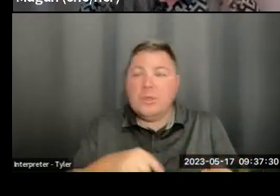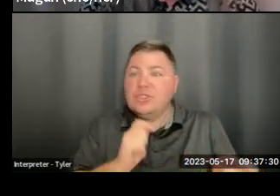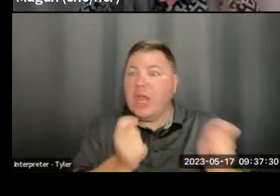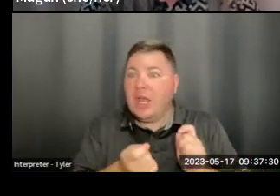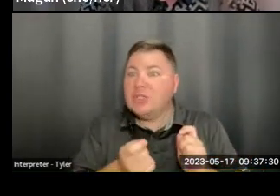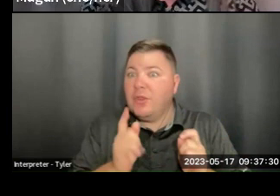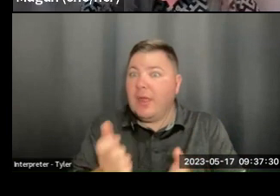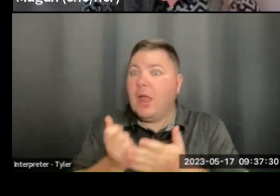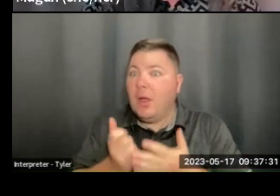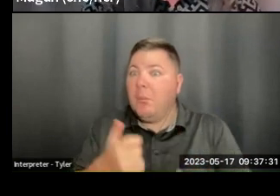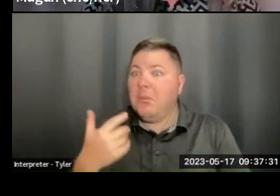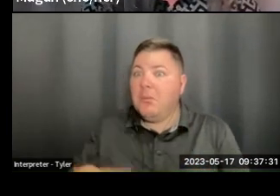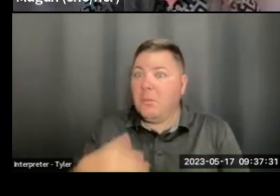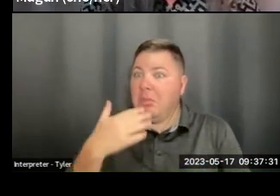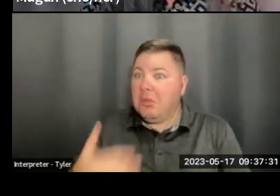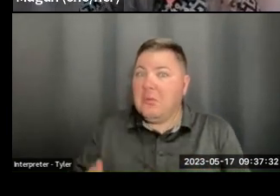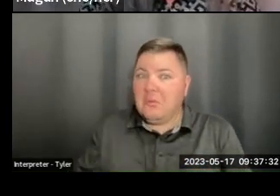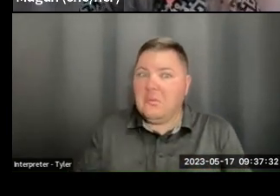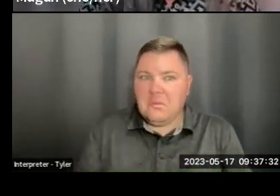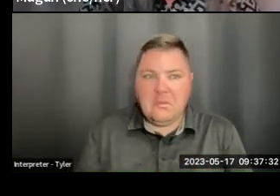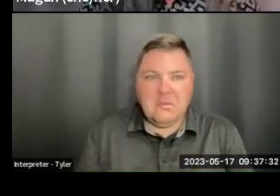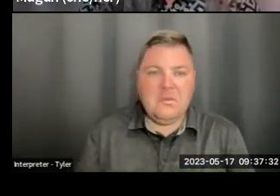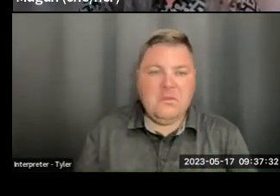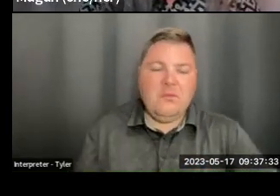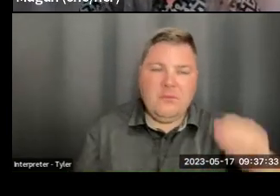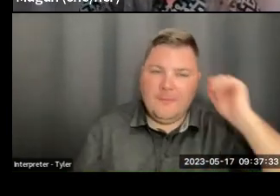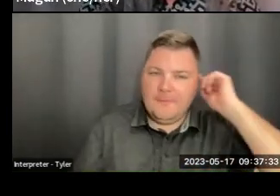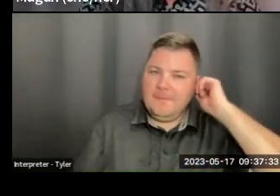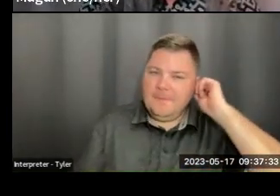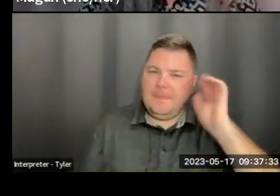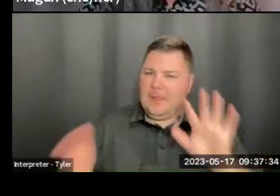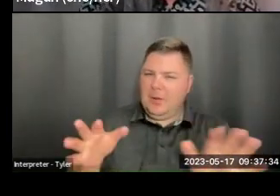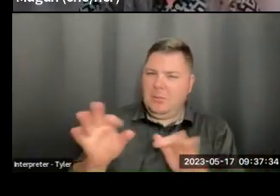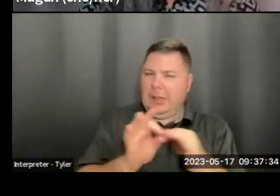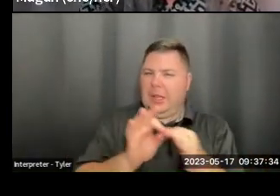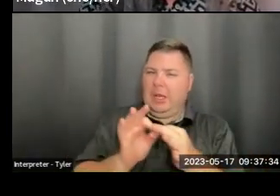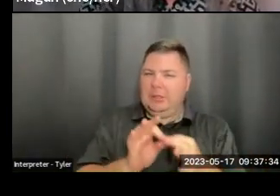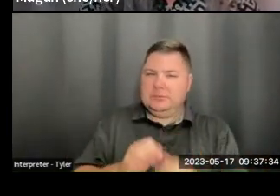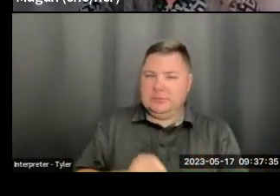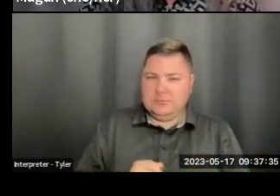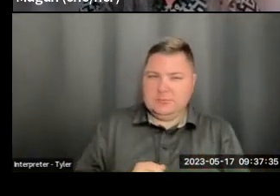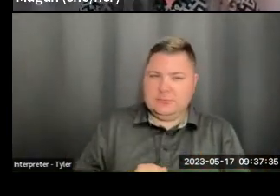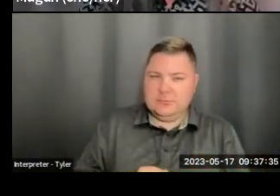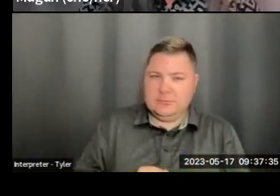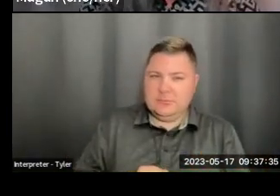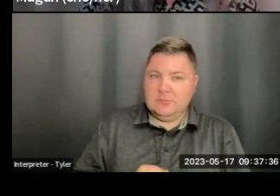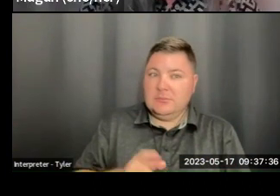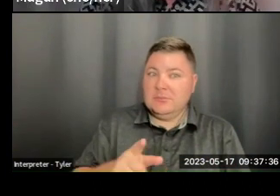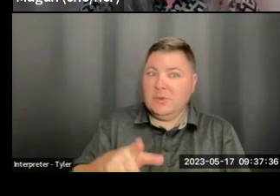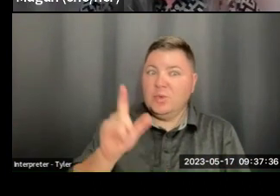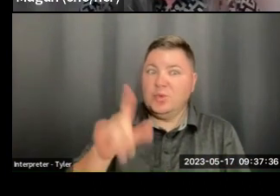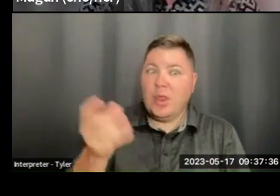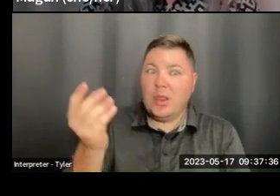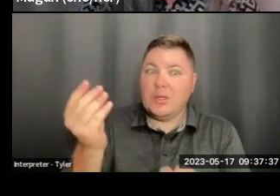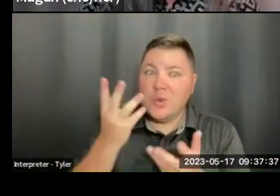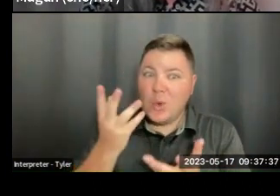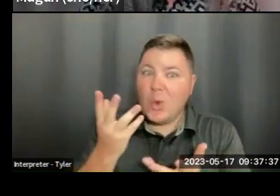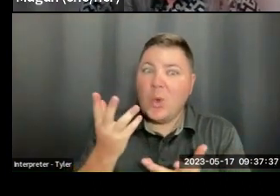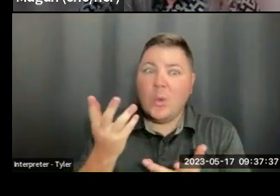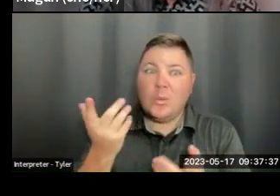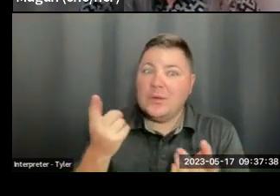anticipated. Are you sure that's the best day for them to preview?